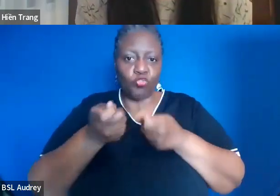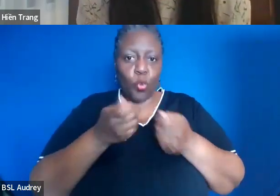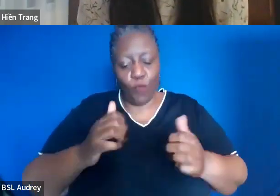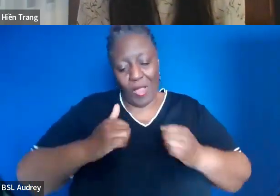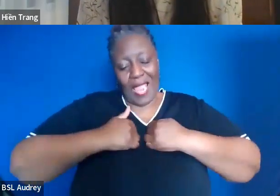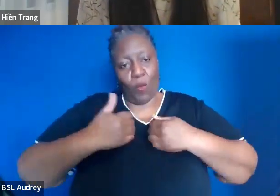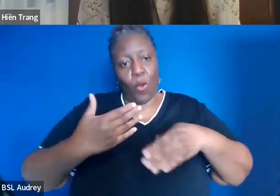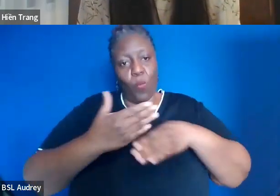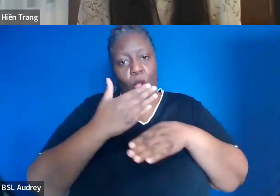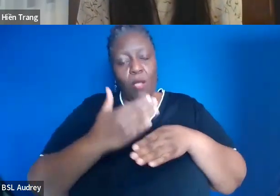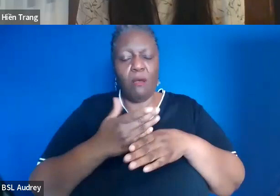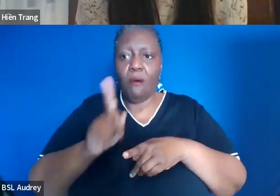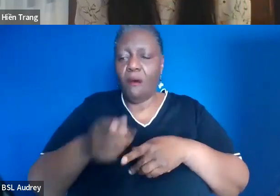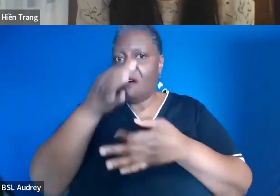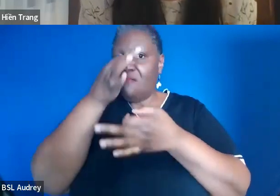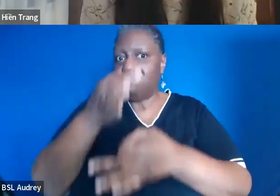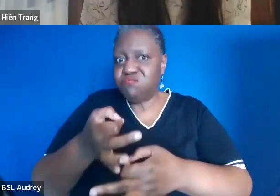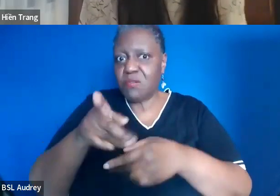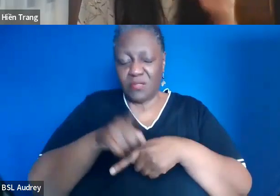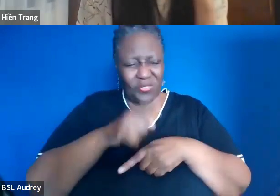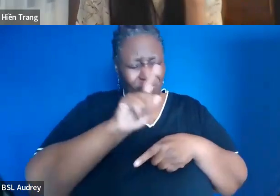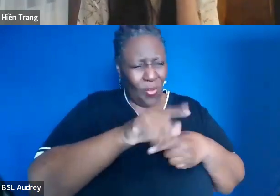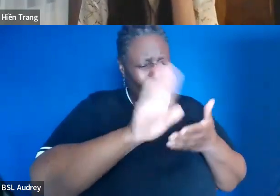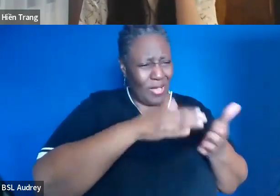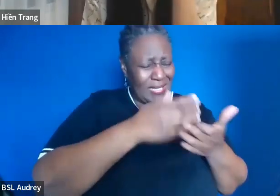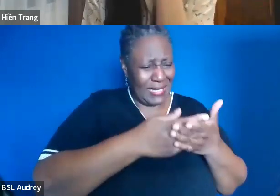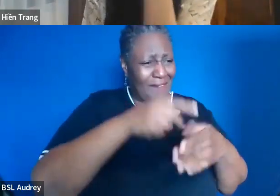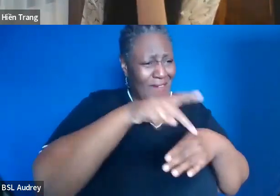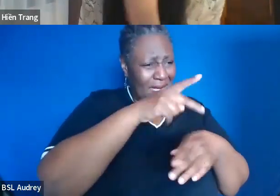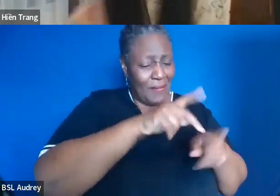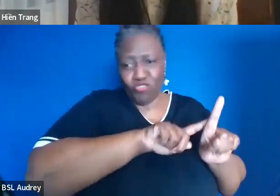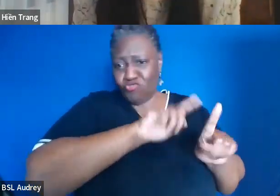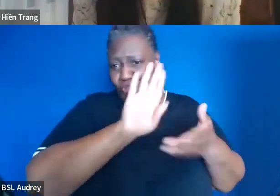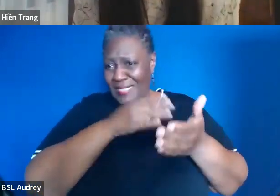yeah that's fascinating that you translate into English and then back into Vietnamese I've never